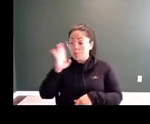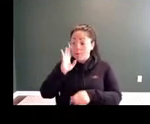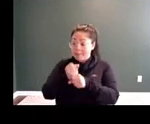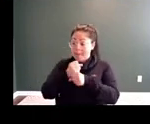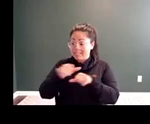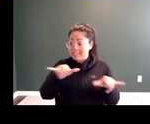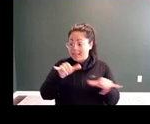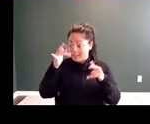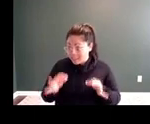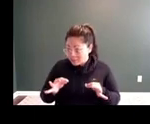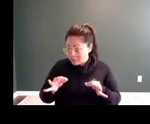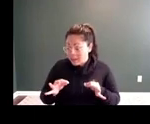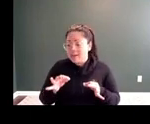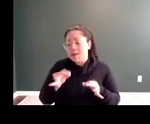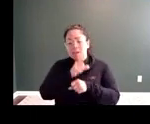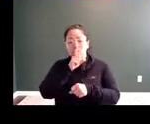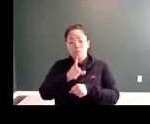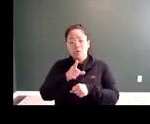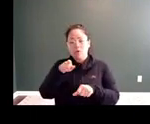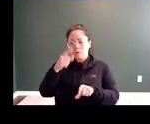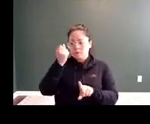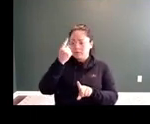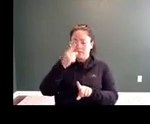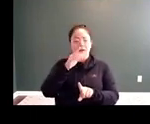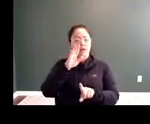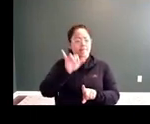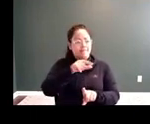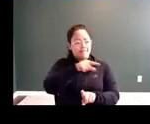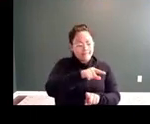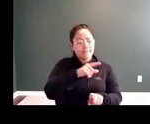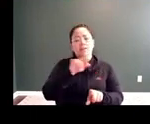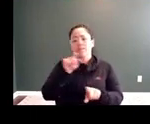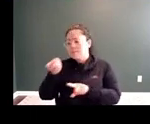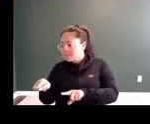Another way to look at it is, you know, when you're looking at accents, it doesn't take long to then go